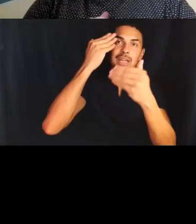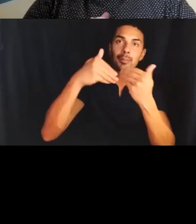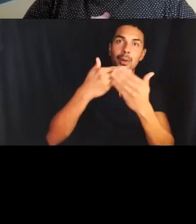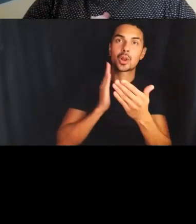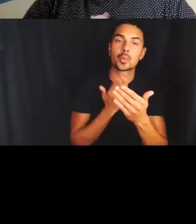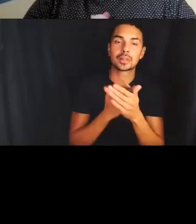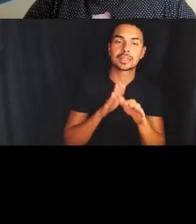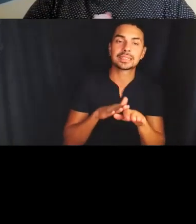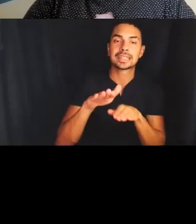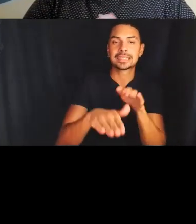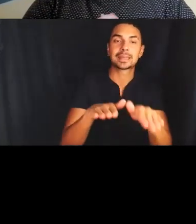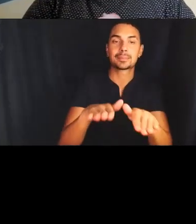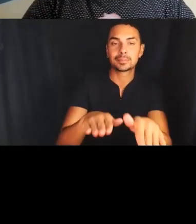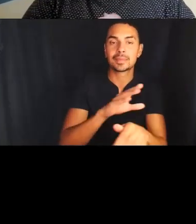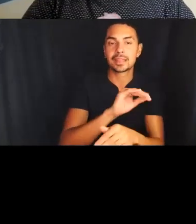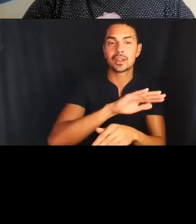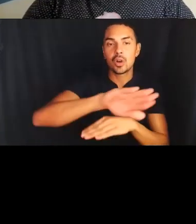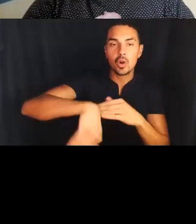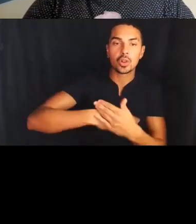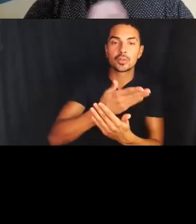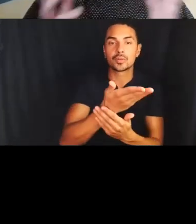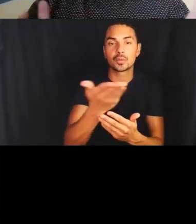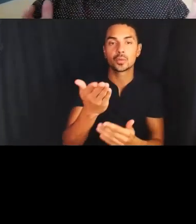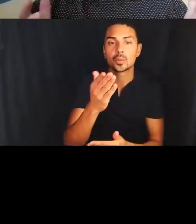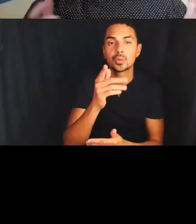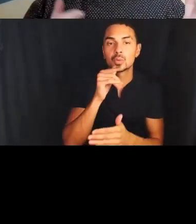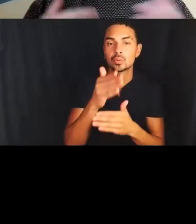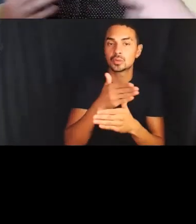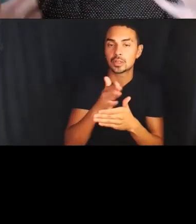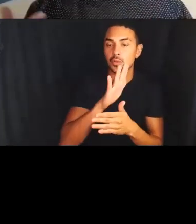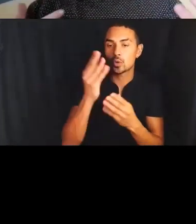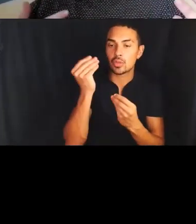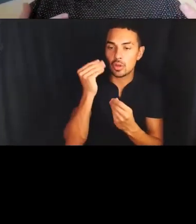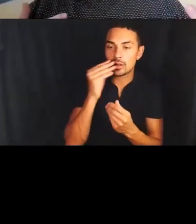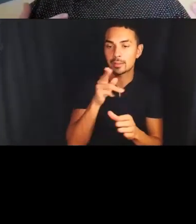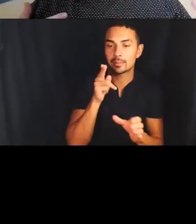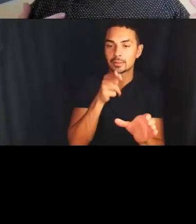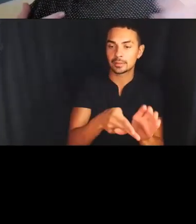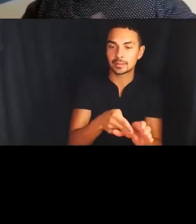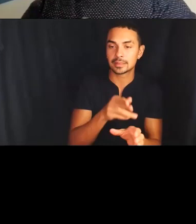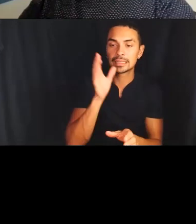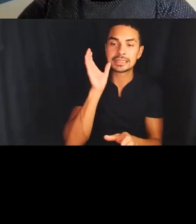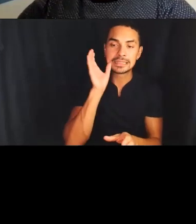And for all of you who, you know, shared your thoughts or participated in listening sessions,